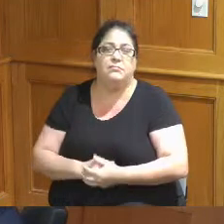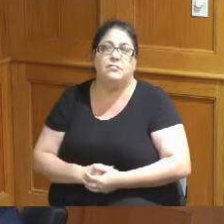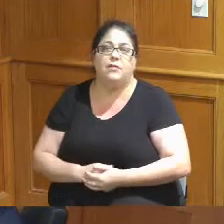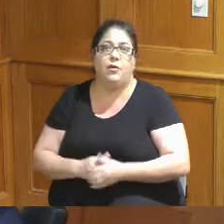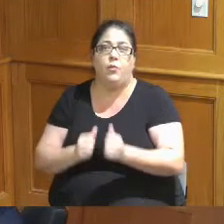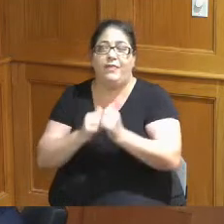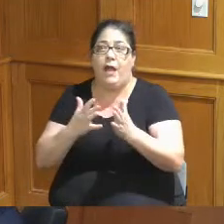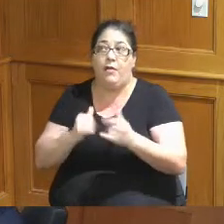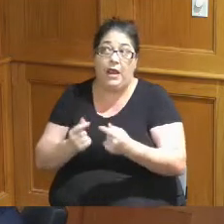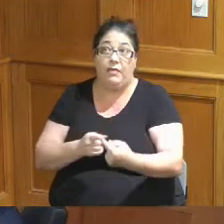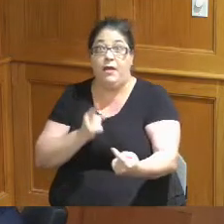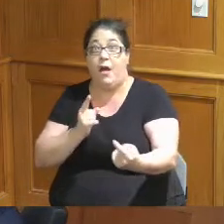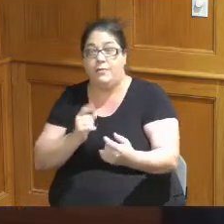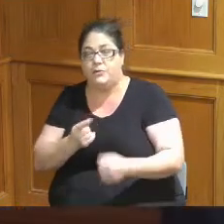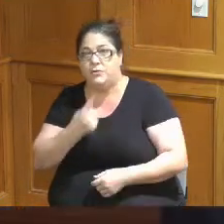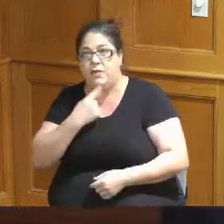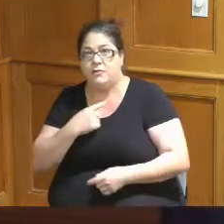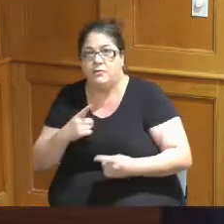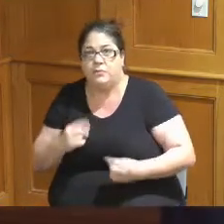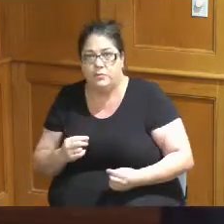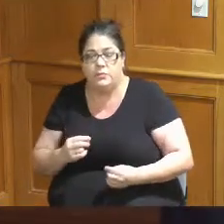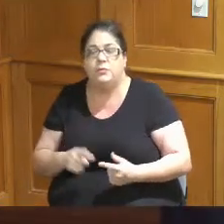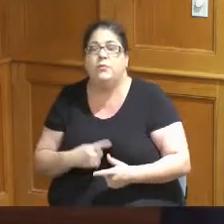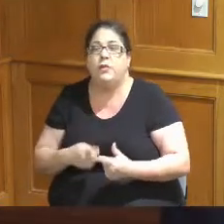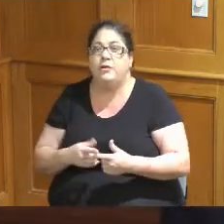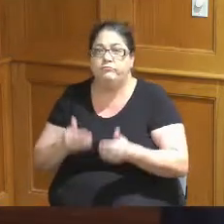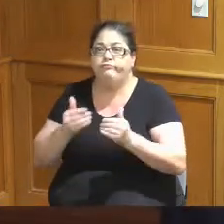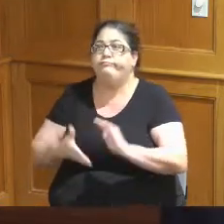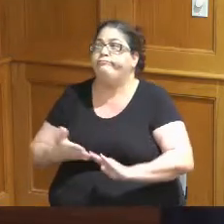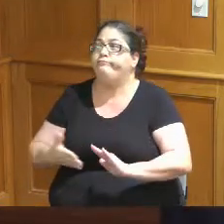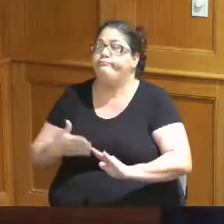the contrary is something we would continue to do Administratively Under the presumption that